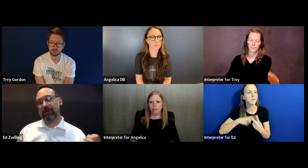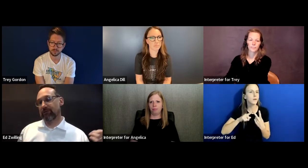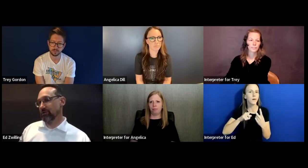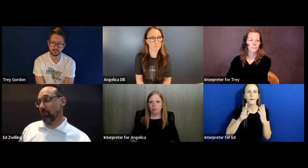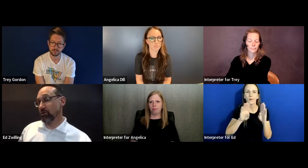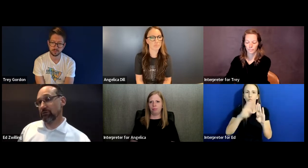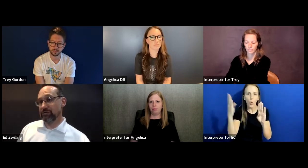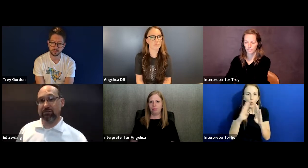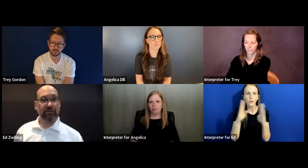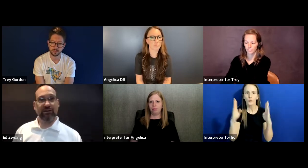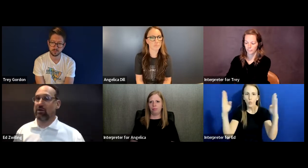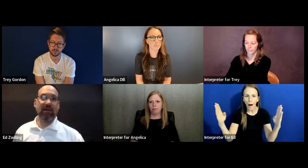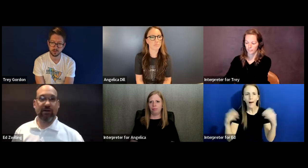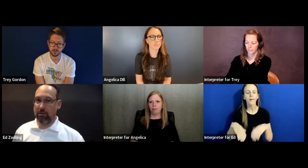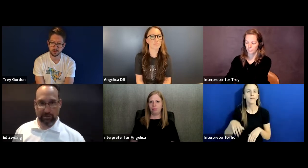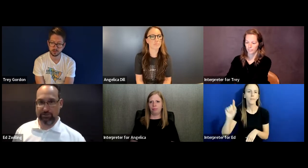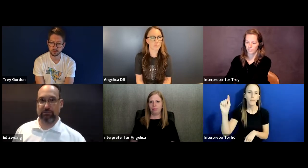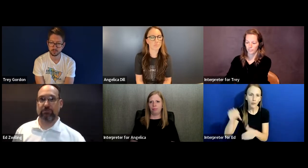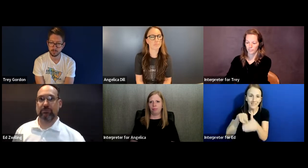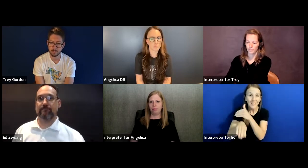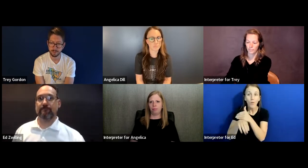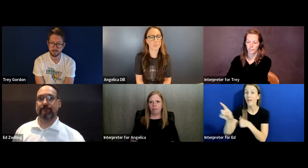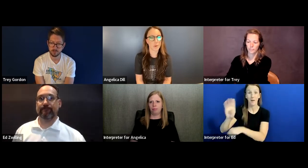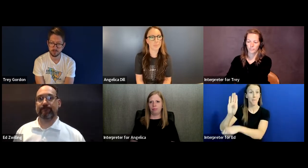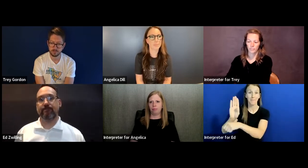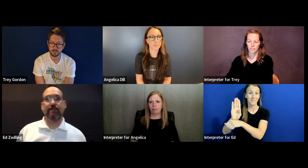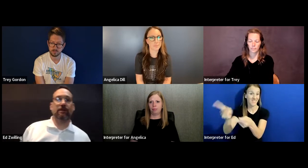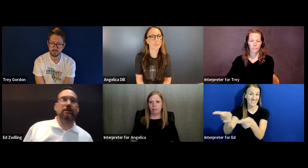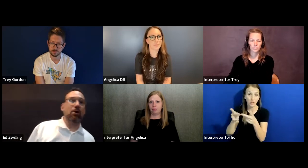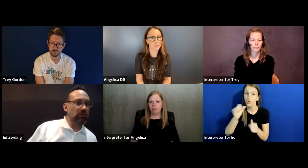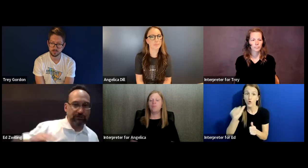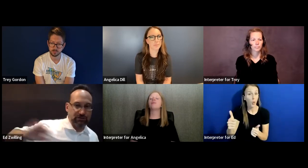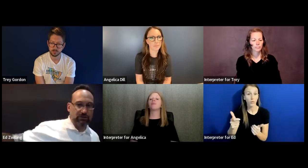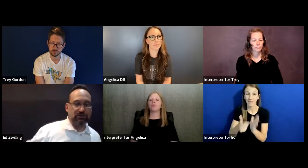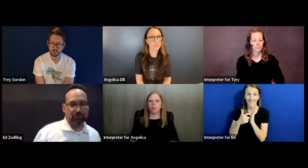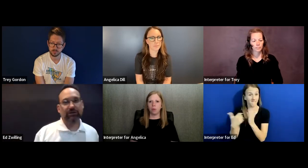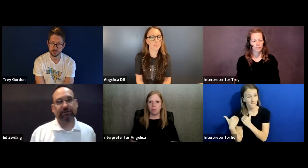if it's a commercial facility they don't have that obligation okay only if it's newly constructed